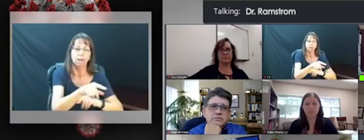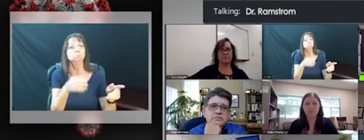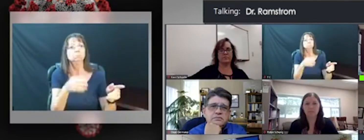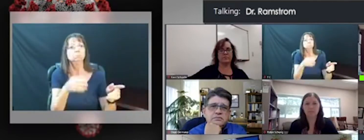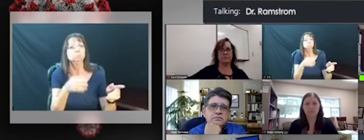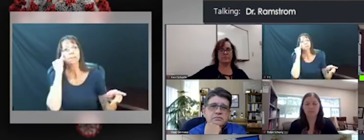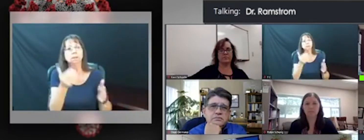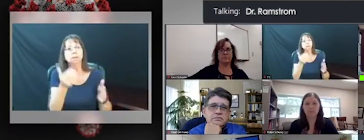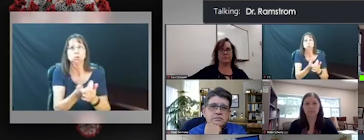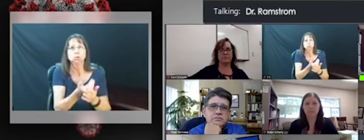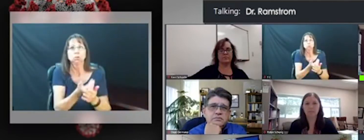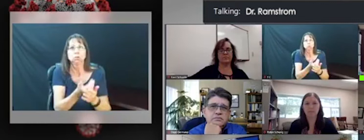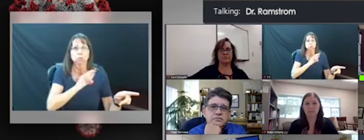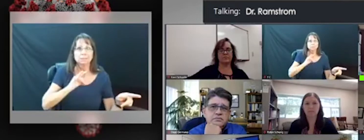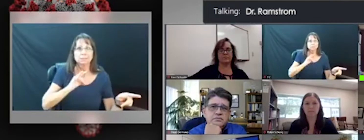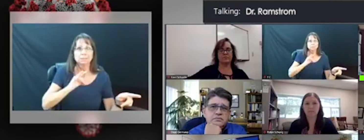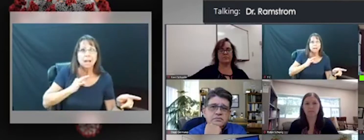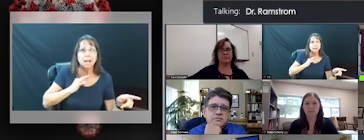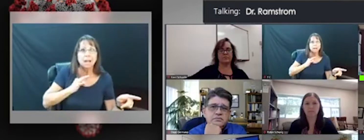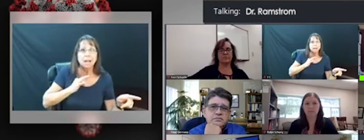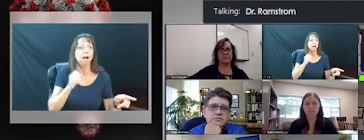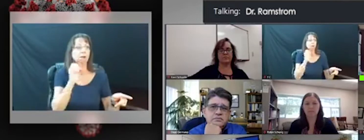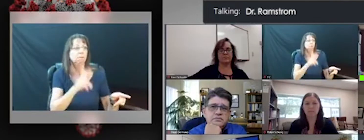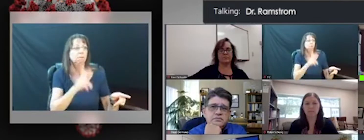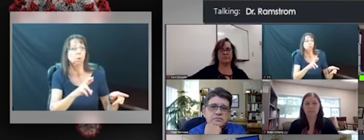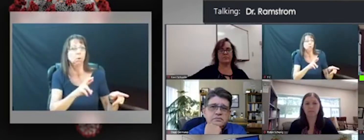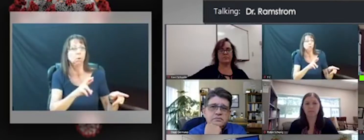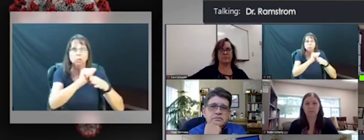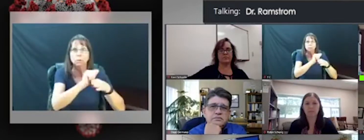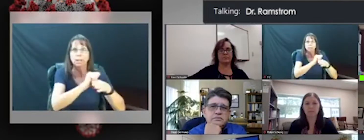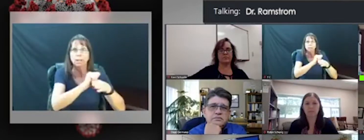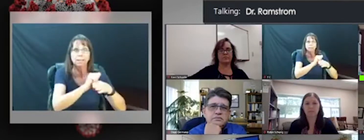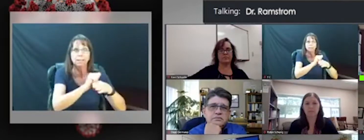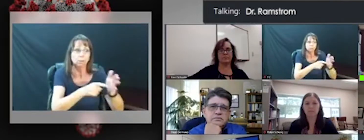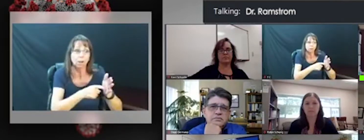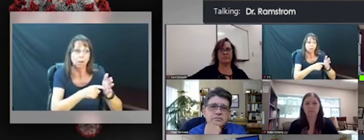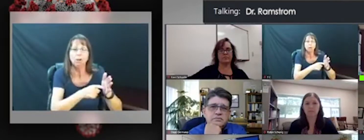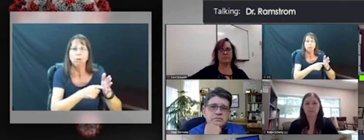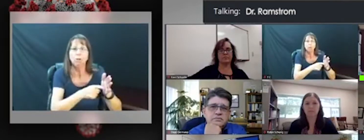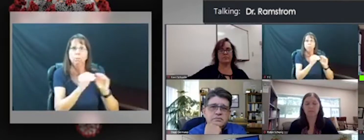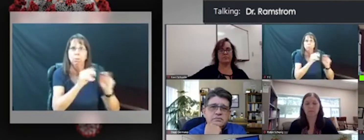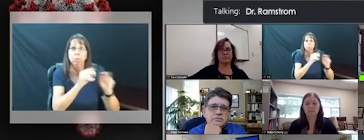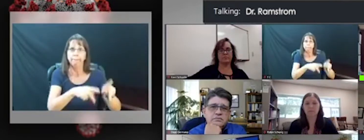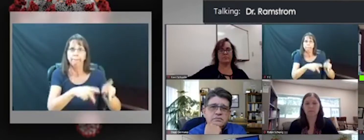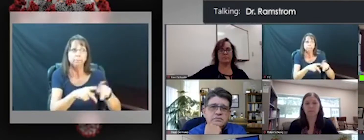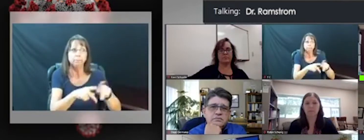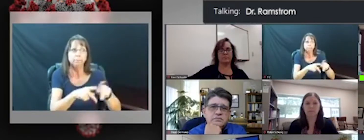You know, I don't think that there's any one thing. I would also direct you to them,